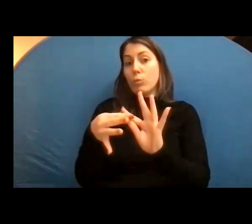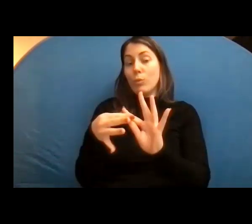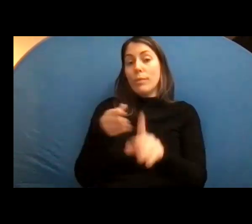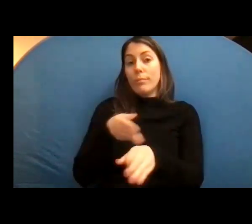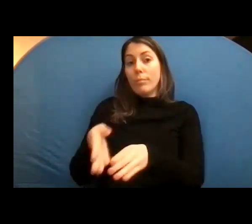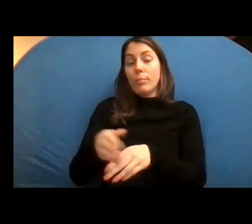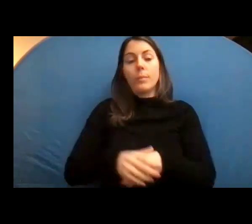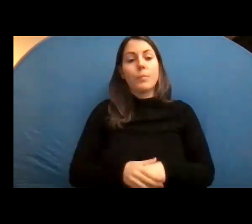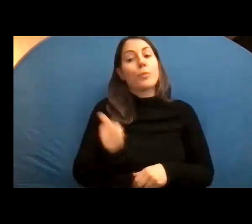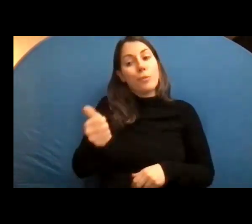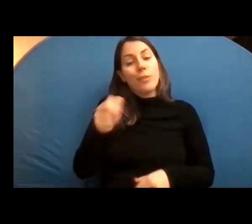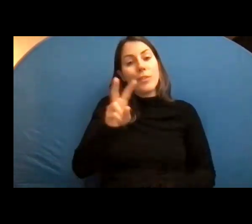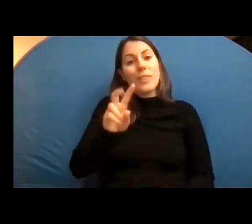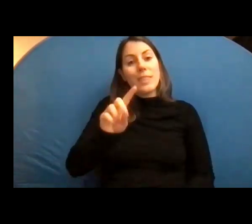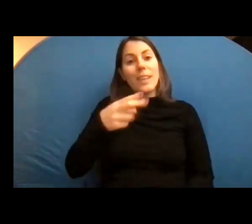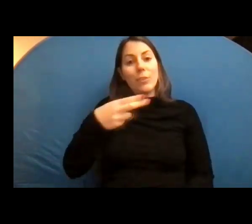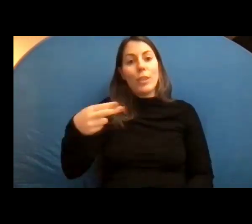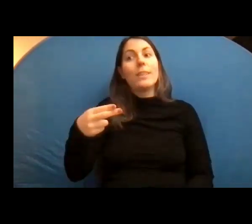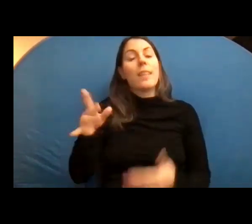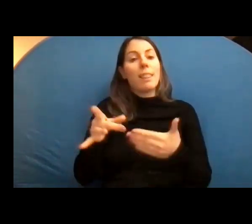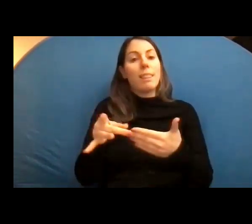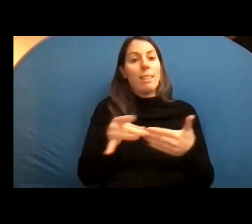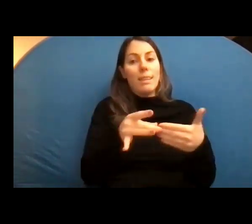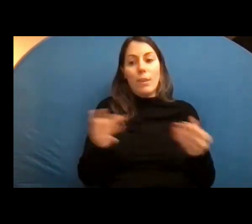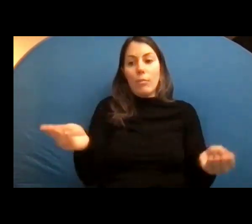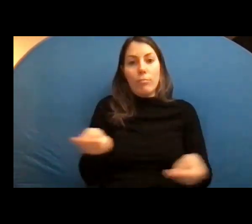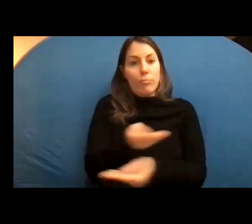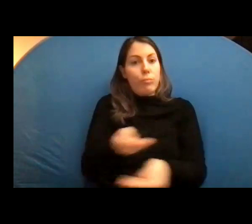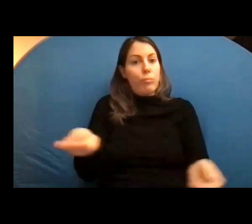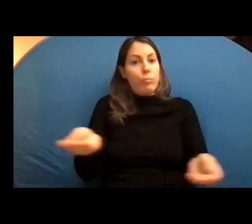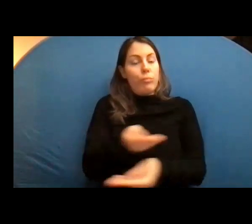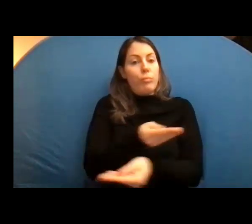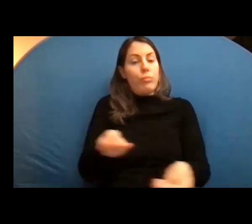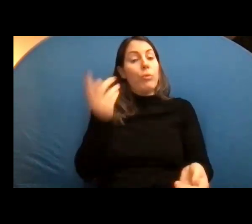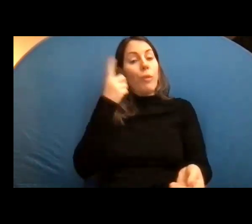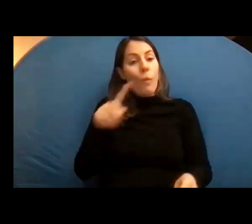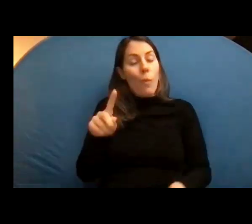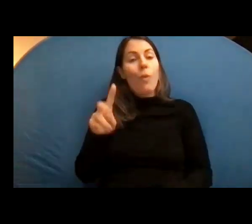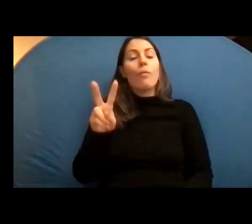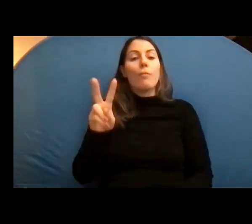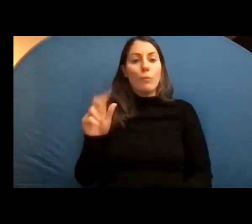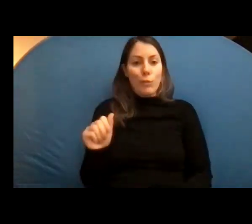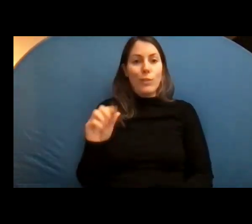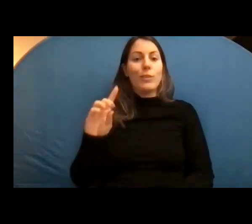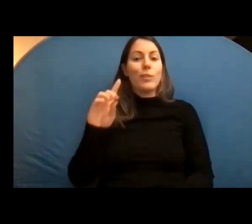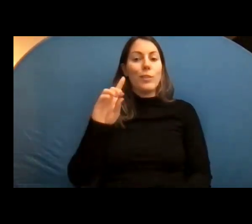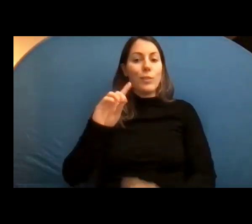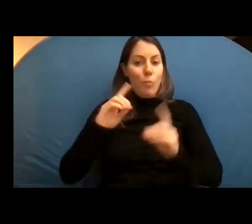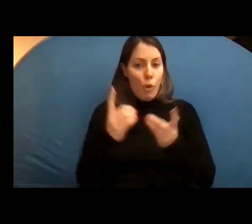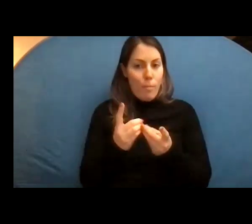interpreting.